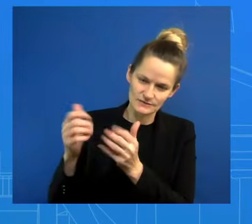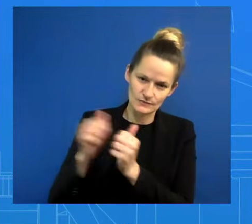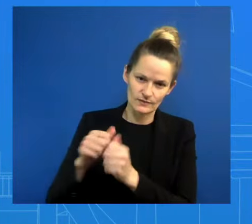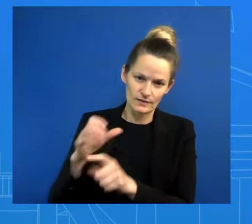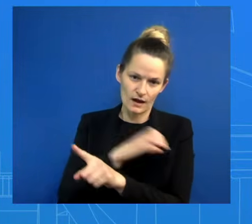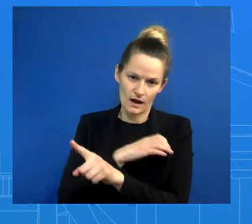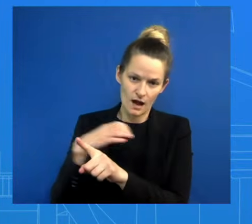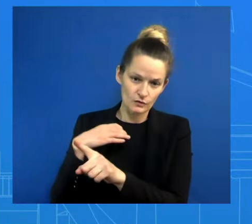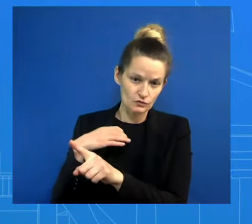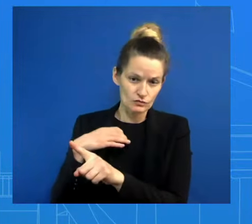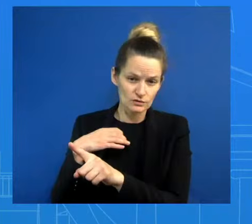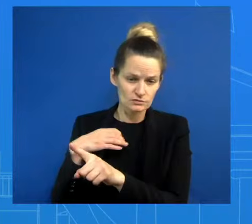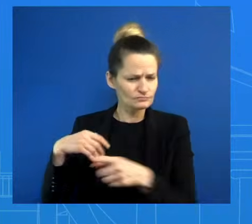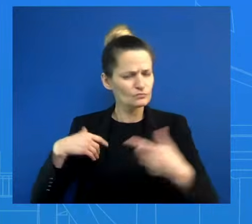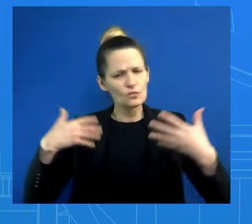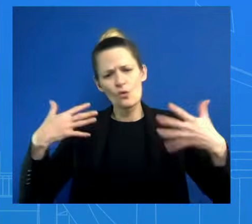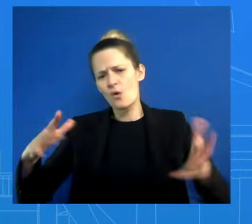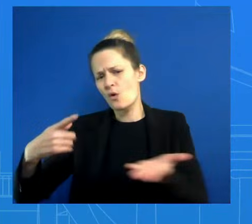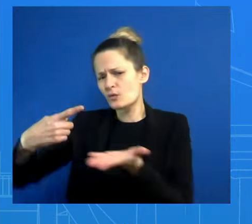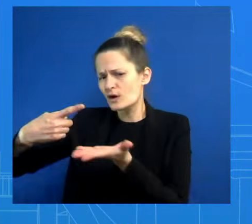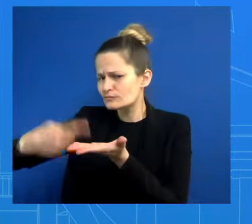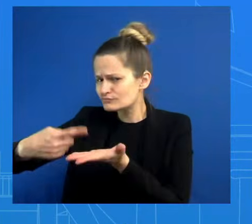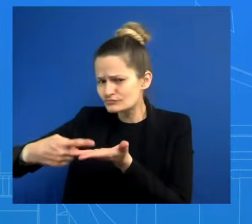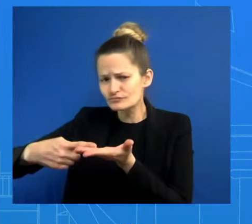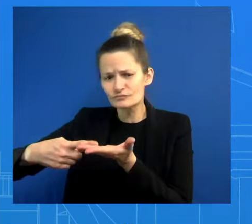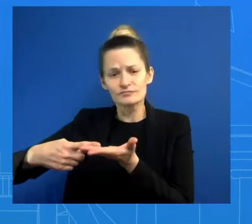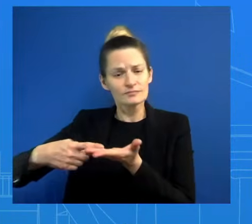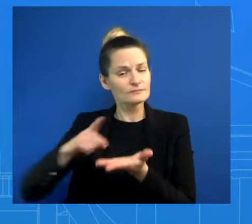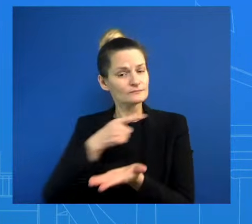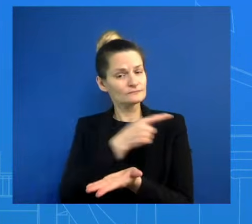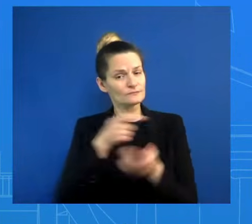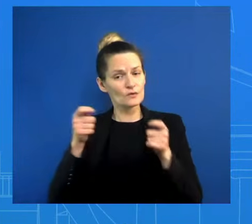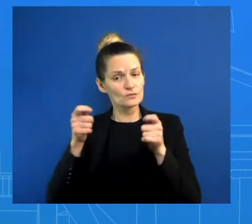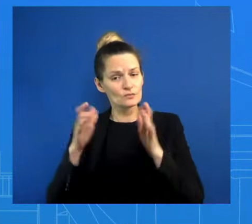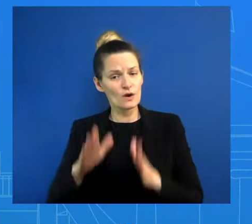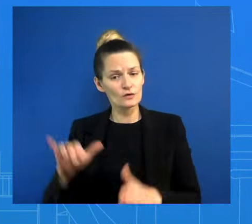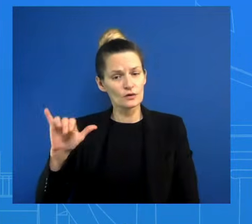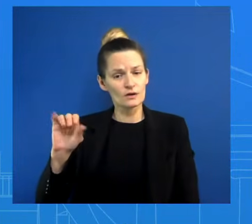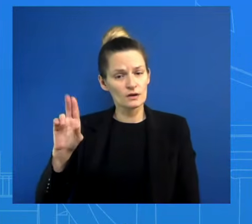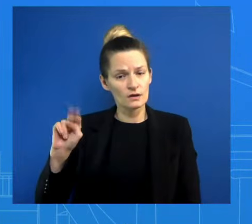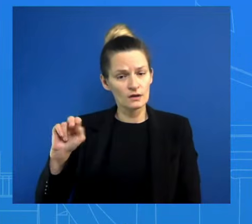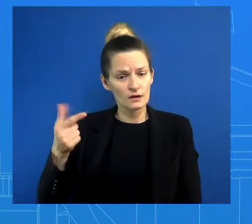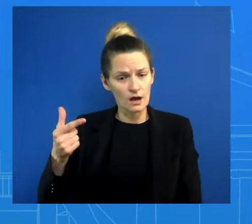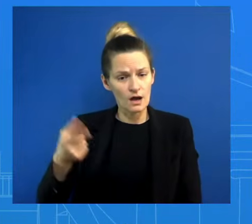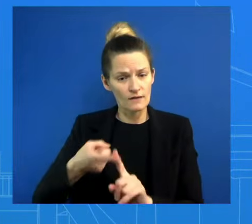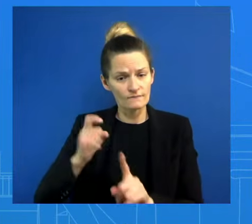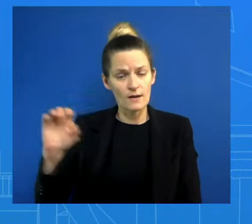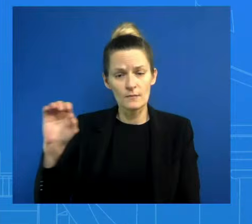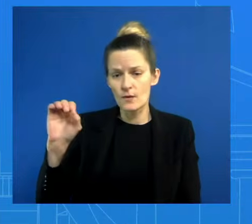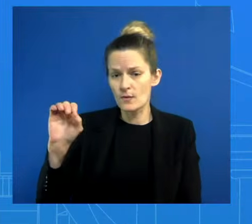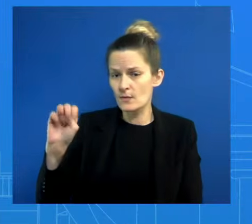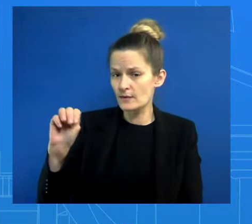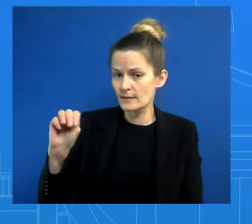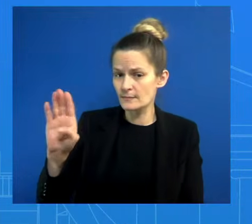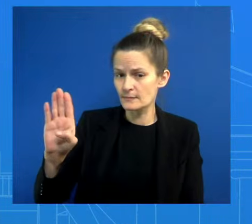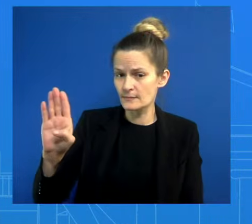certainly leading that effort -- our OMB director -- and she knows how to get bipartisan deals done here.